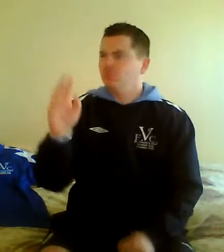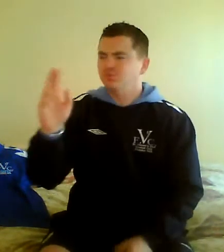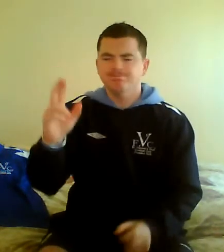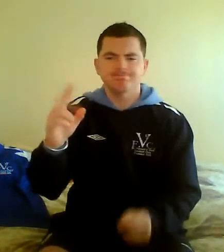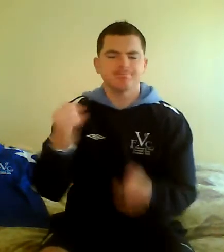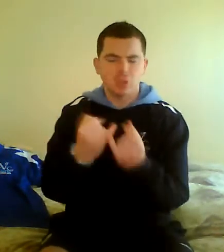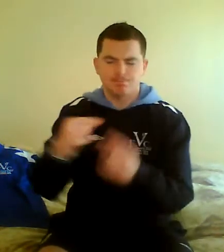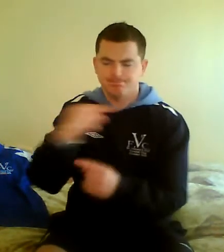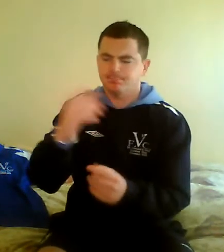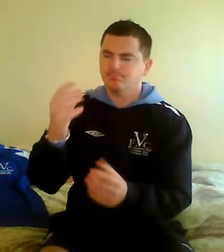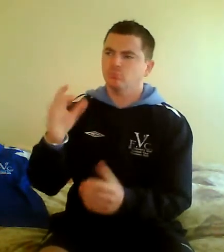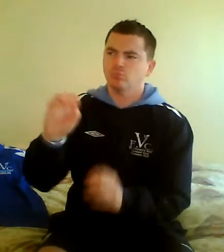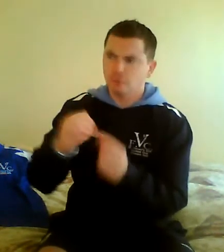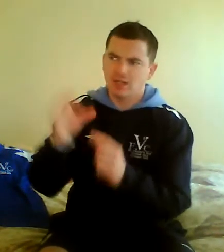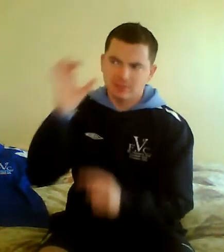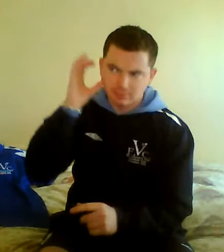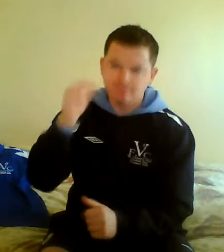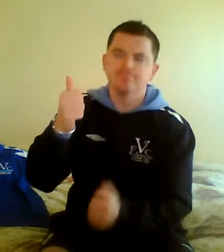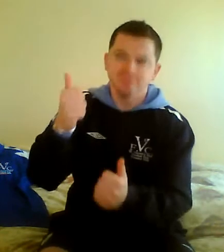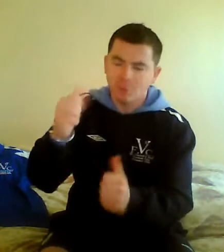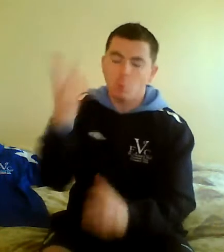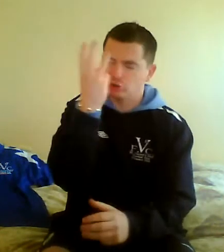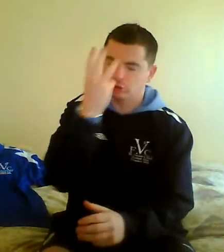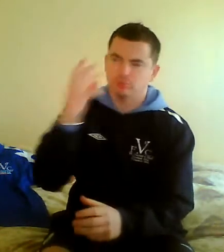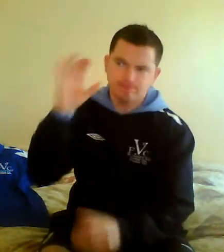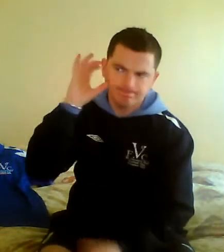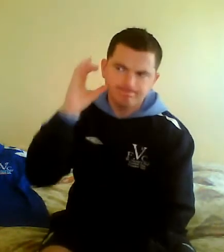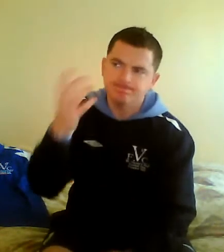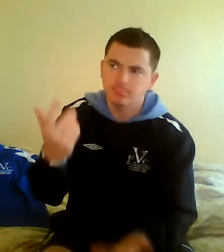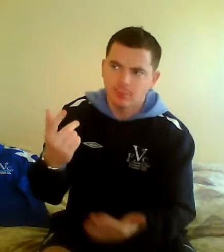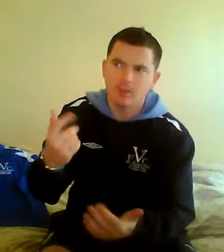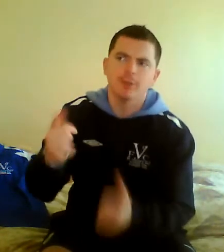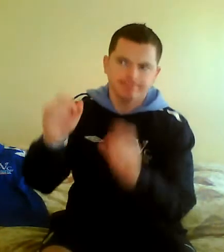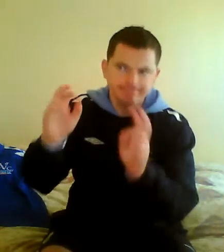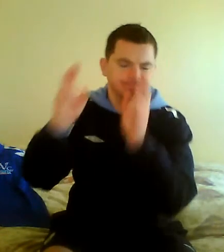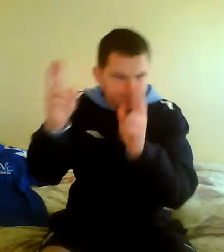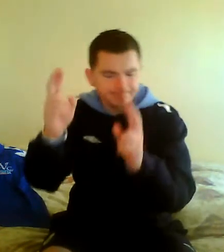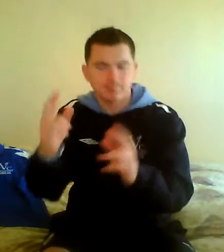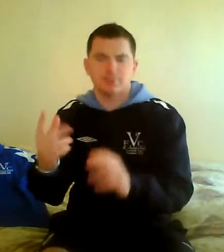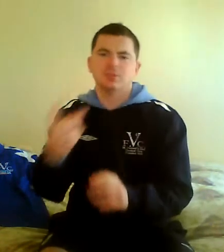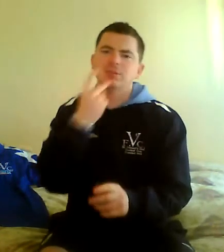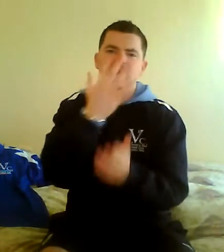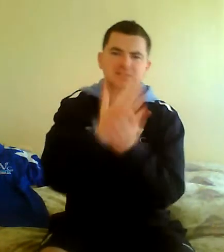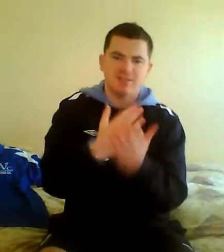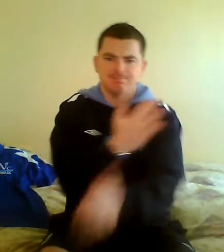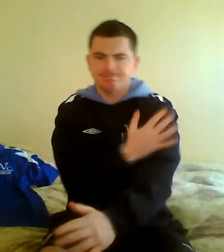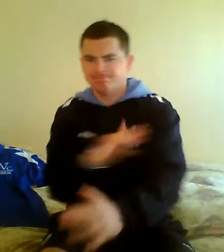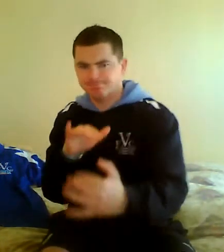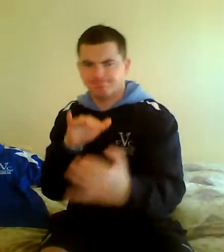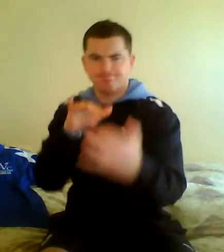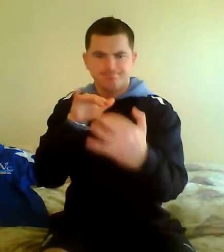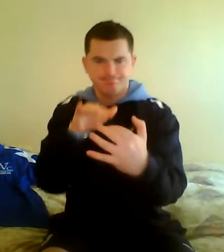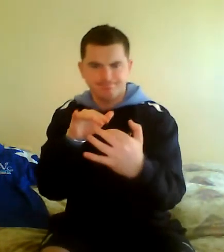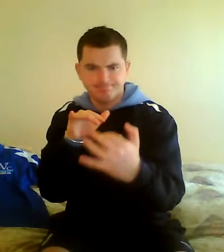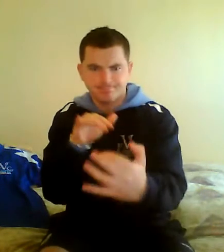After listening/watching Geoff's half time talk, the players took to the field in the 2nd half